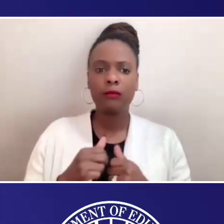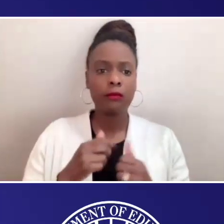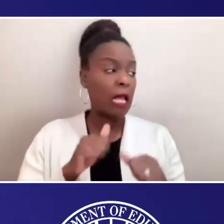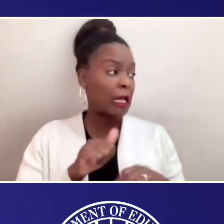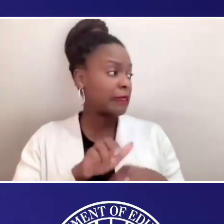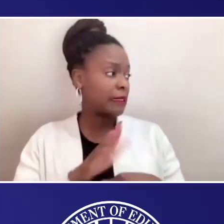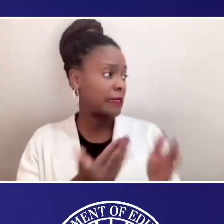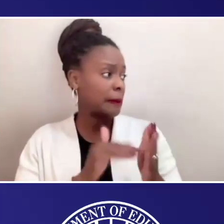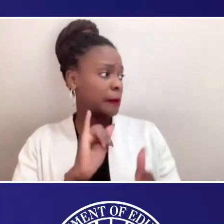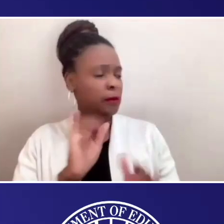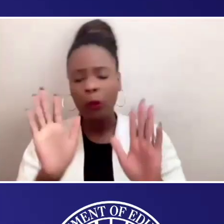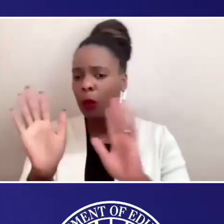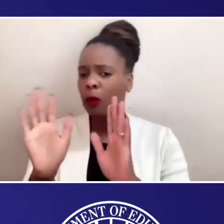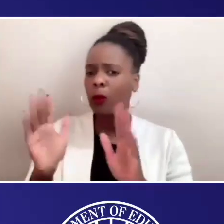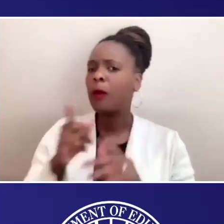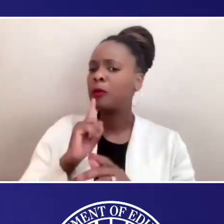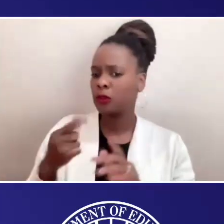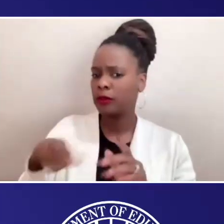No, I'm sure they have it. I just don't have it.